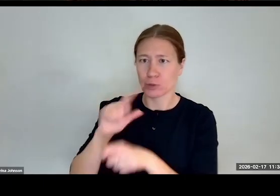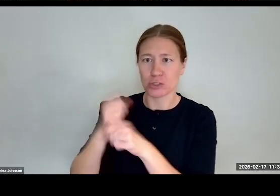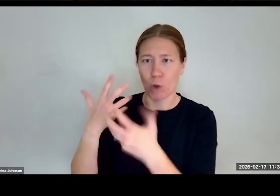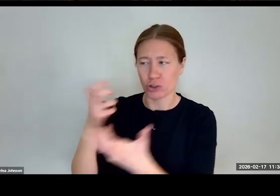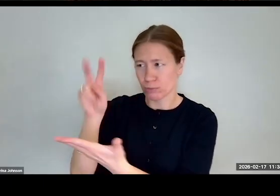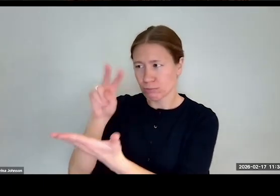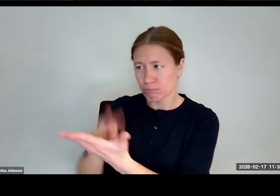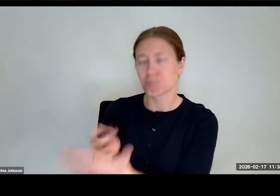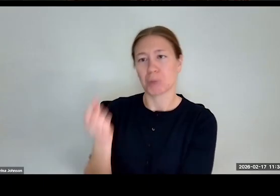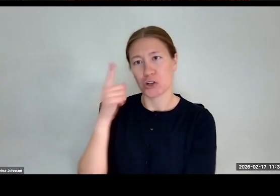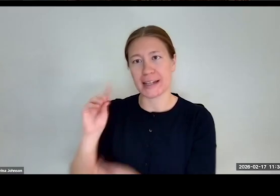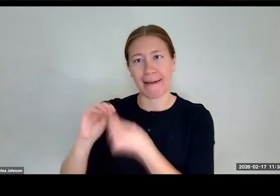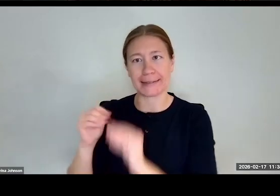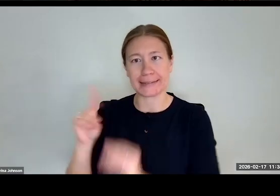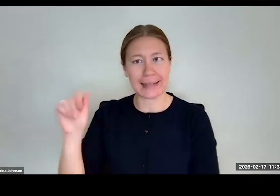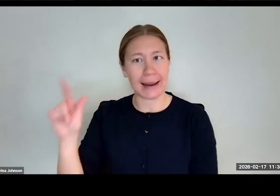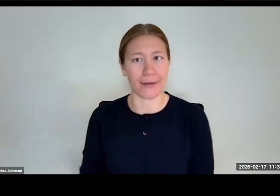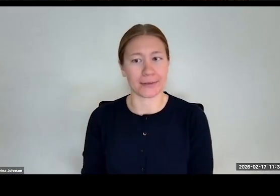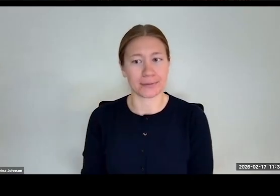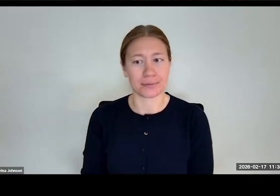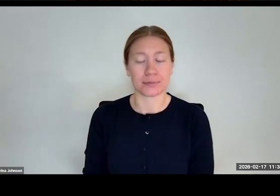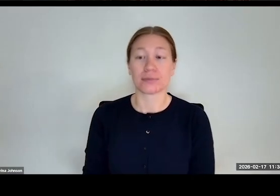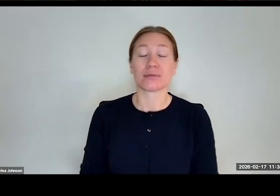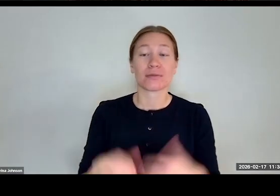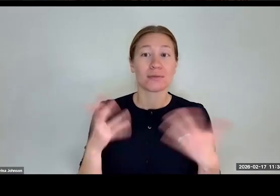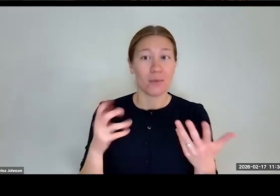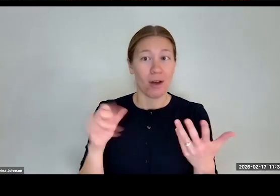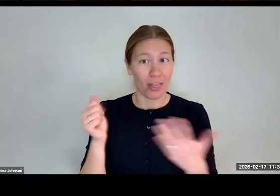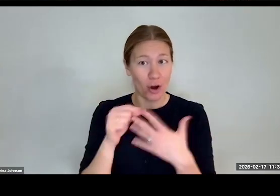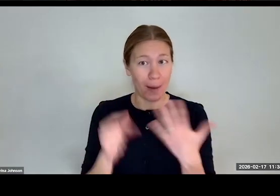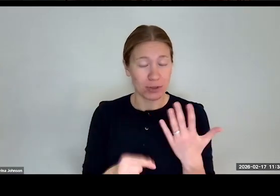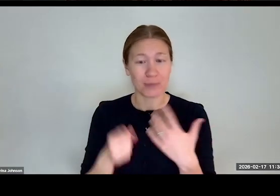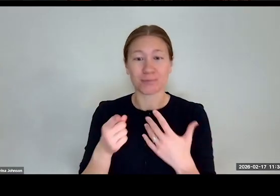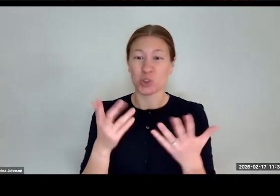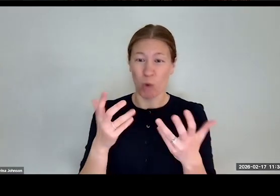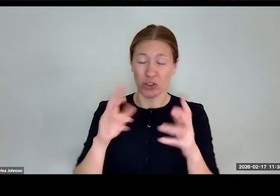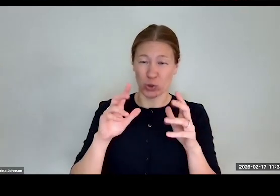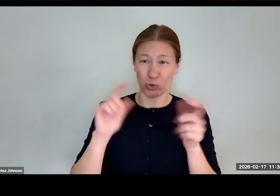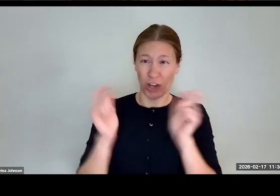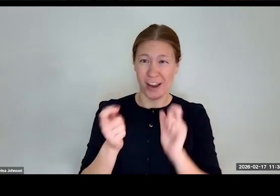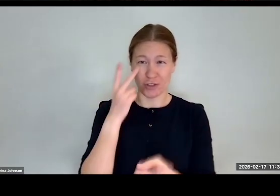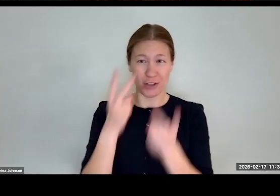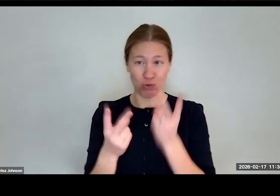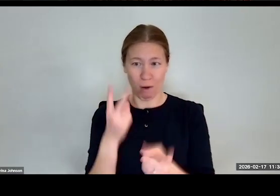And then an optional thing to do with tables is to visually stylize them to make them easier to visually parse the information.